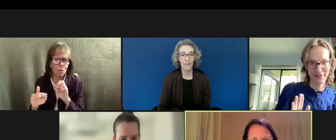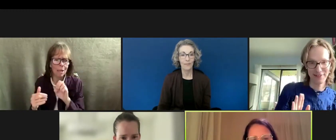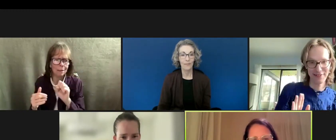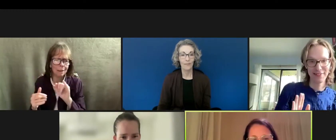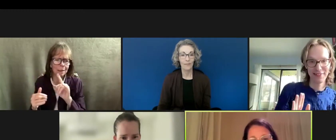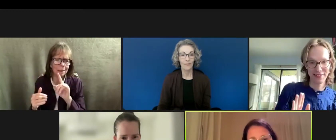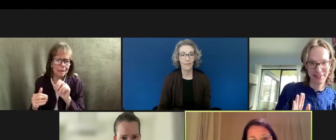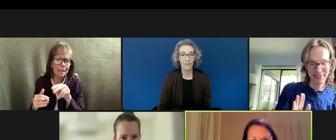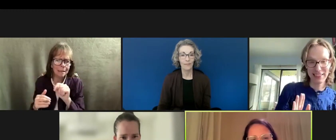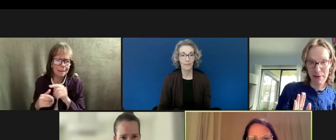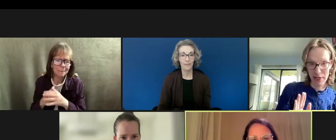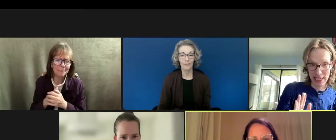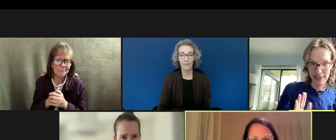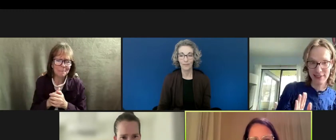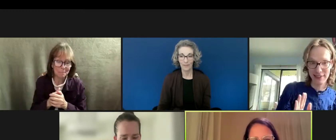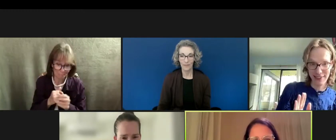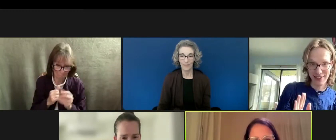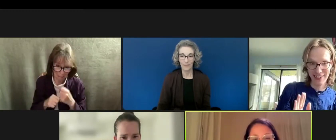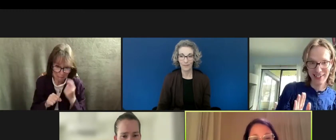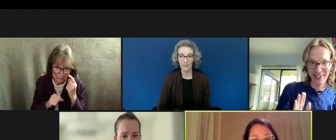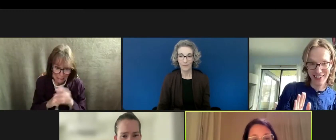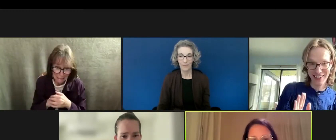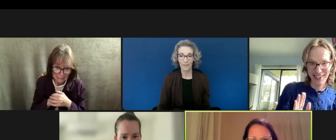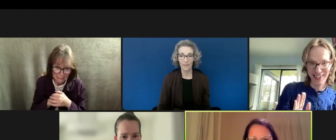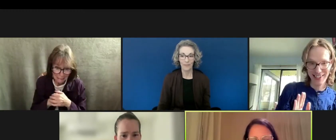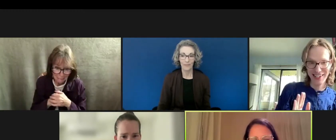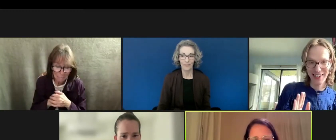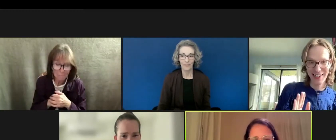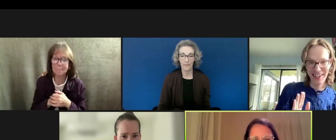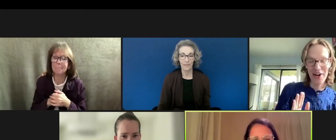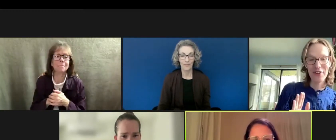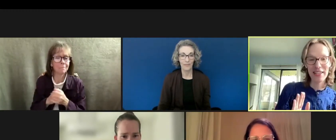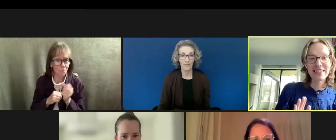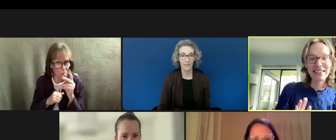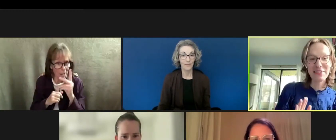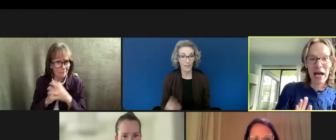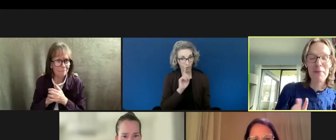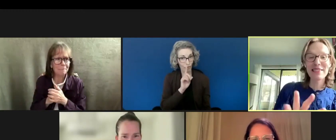Okay, I'll try. Does that make sense? >> Yeah, sure. Okay, let's see what happens.